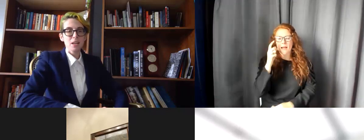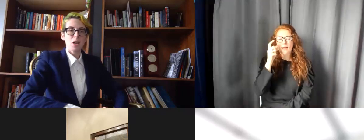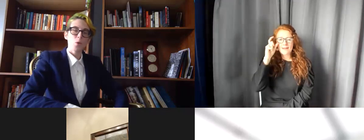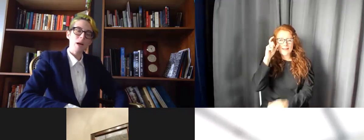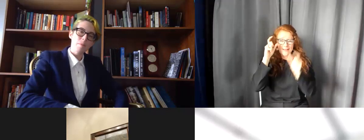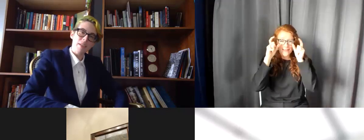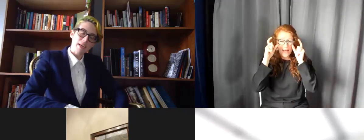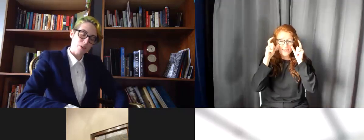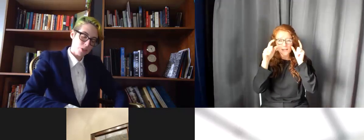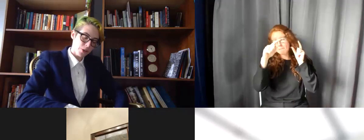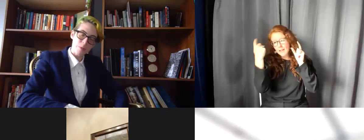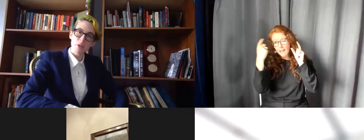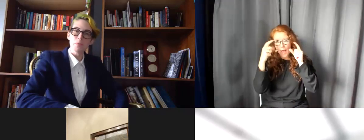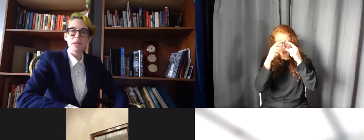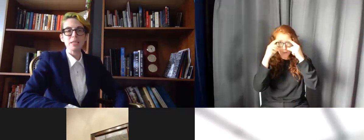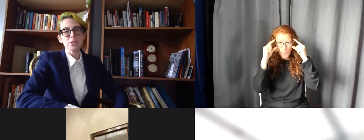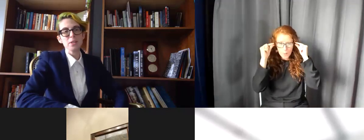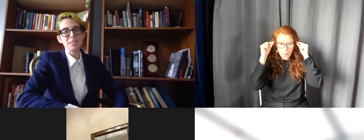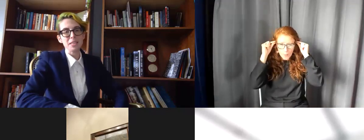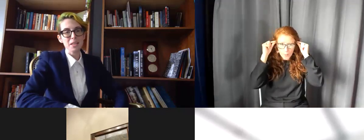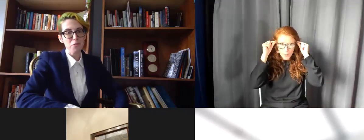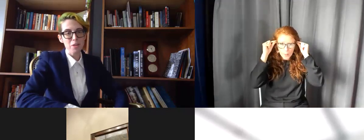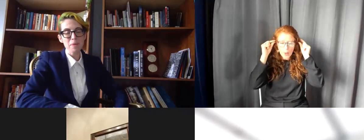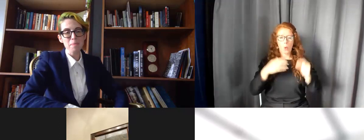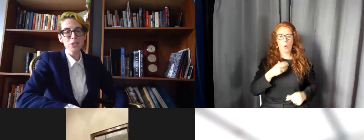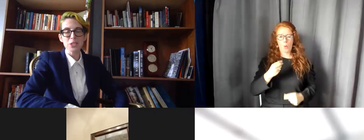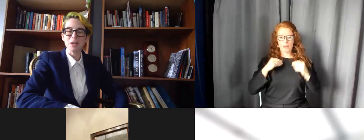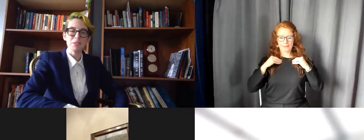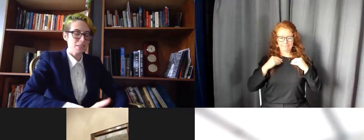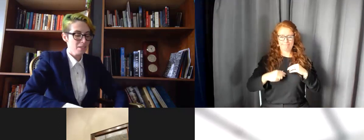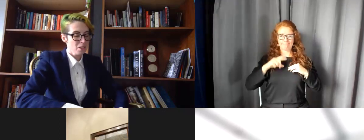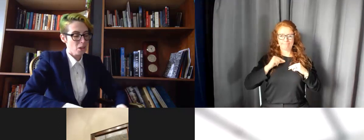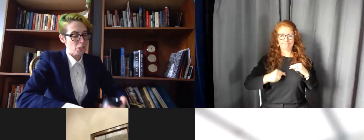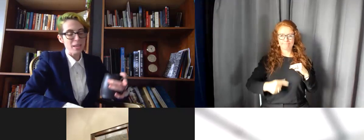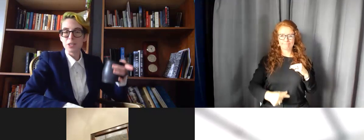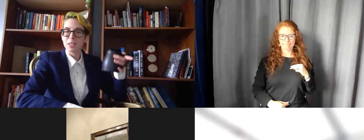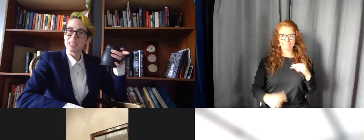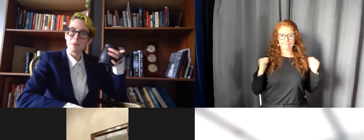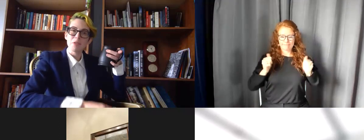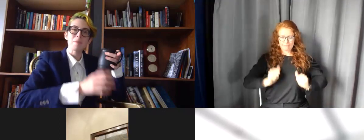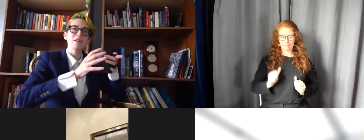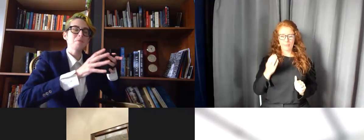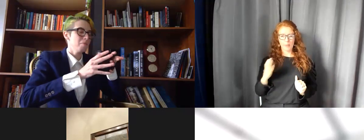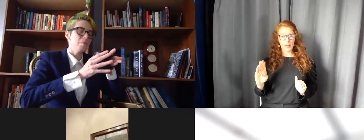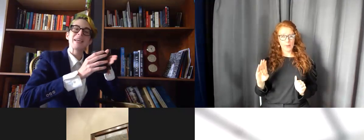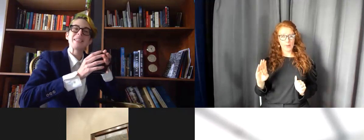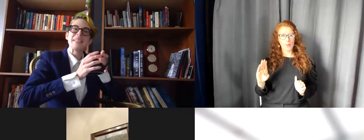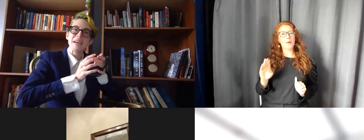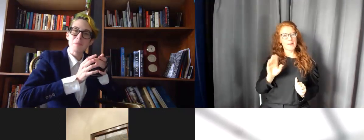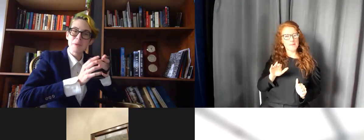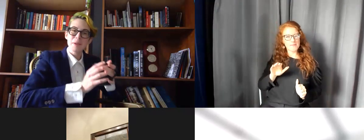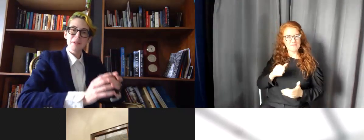Farrah Garland: a white button down shirt and a blue blazer. I'm. Sitting in front of my book shelves also occasionally sipping from a black tea cup.